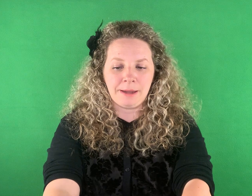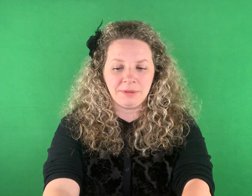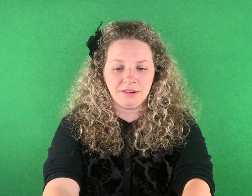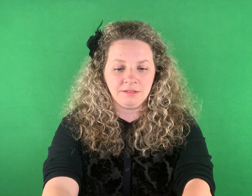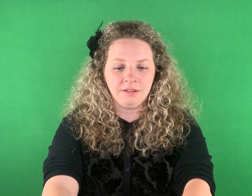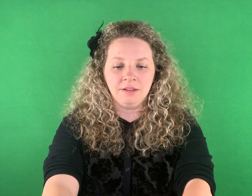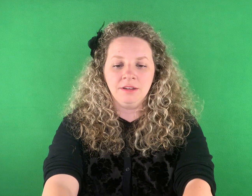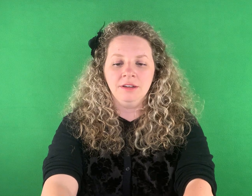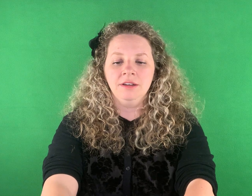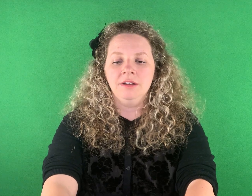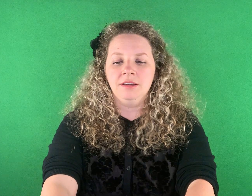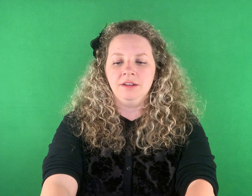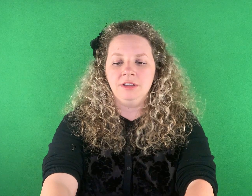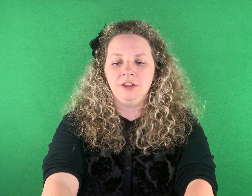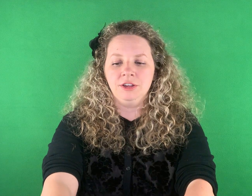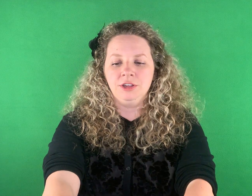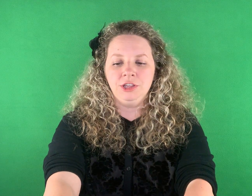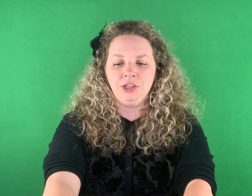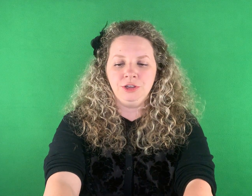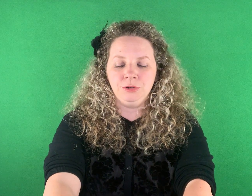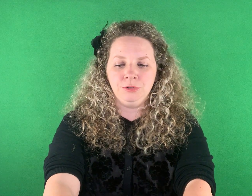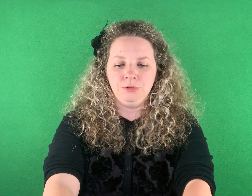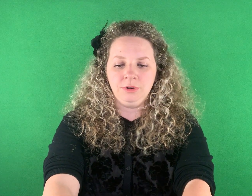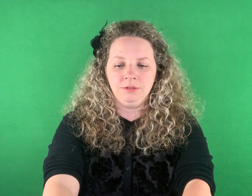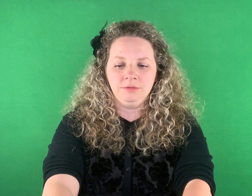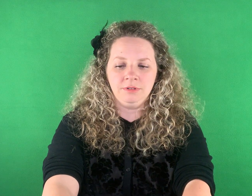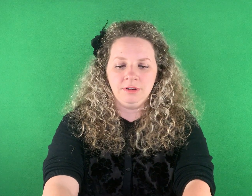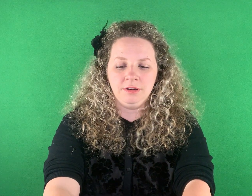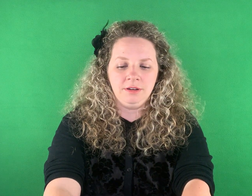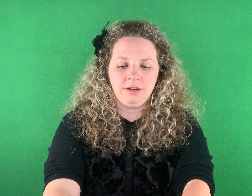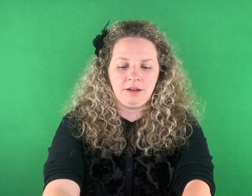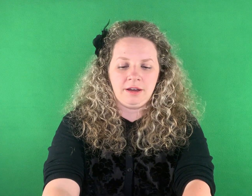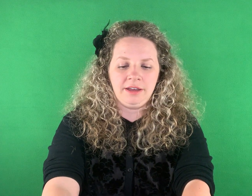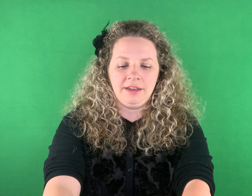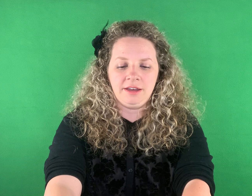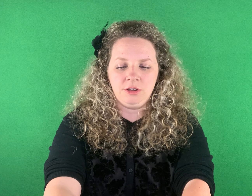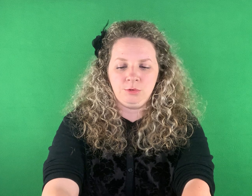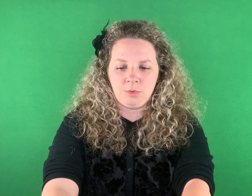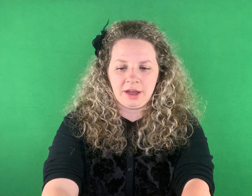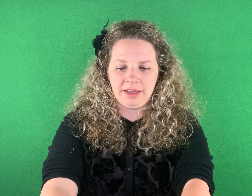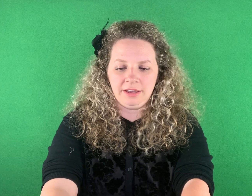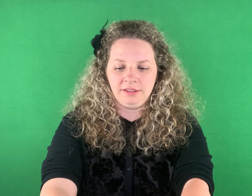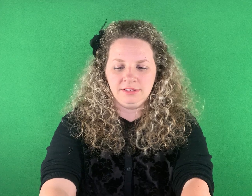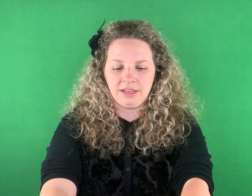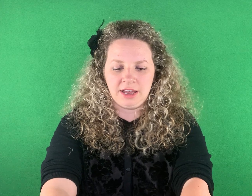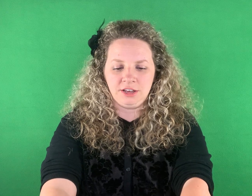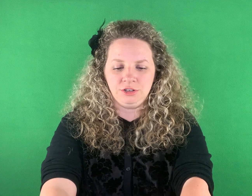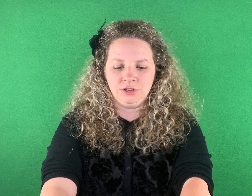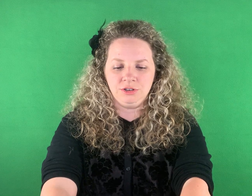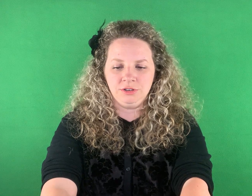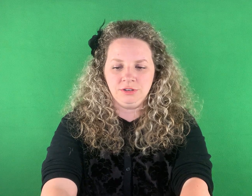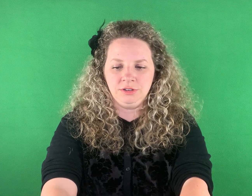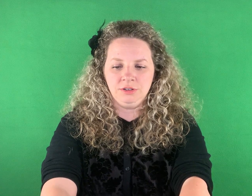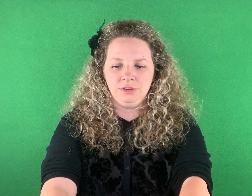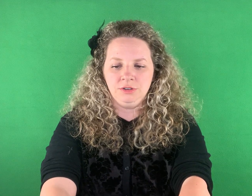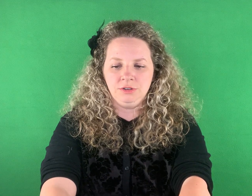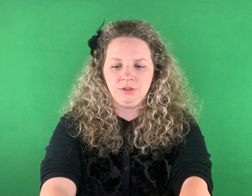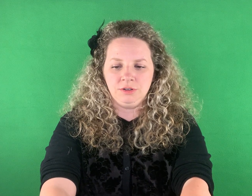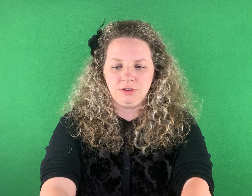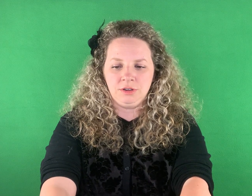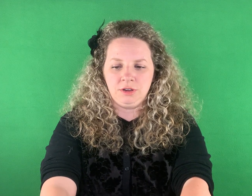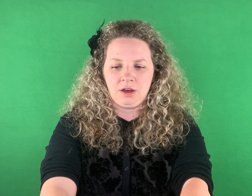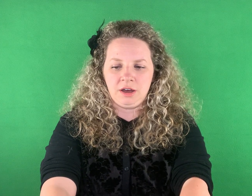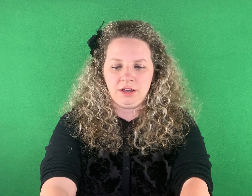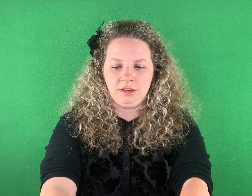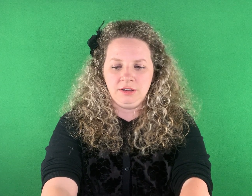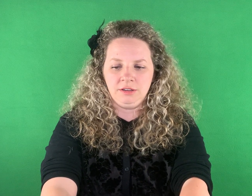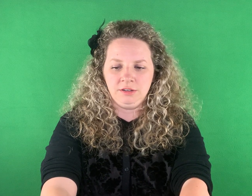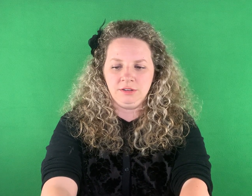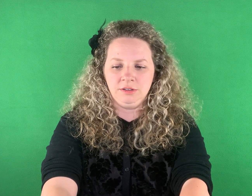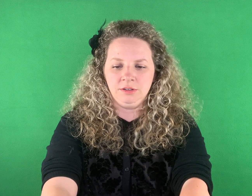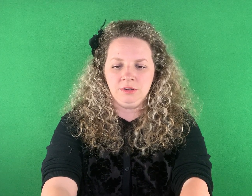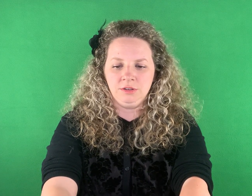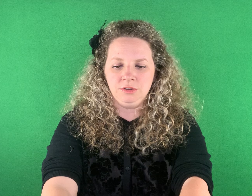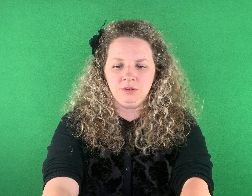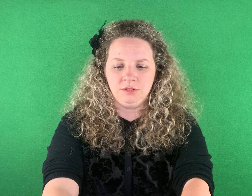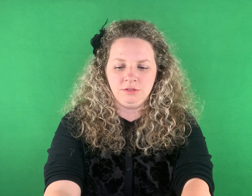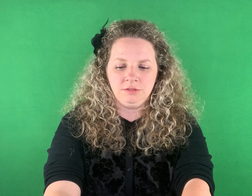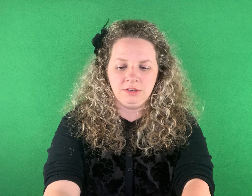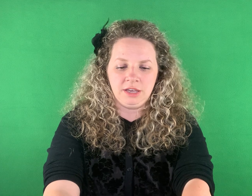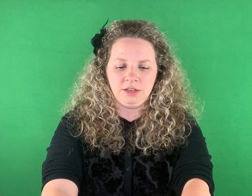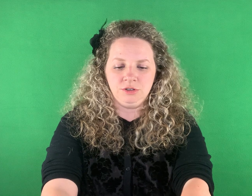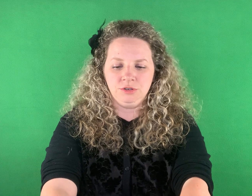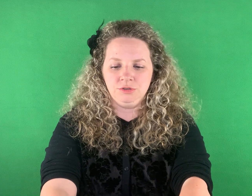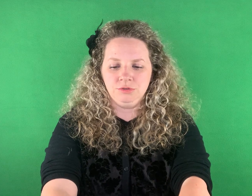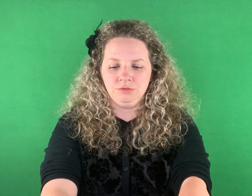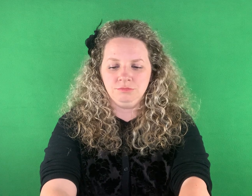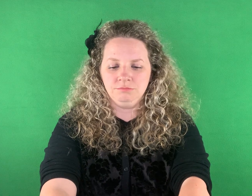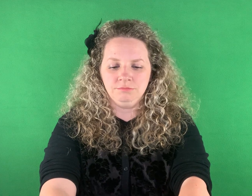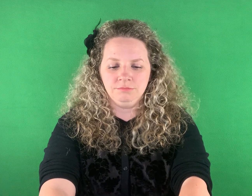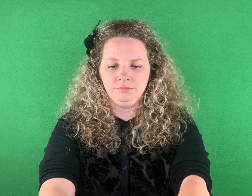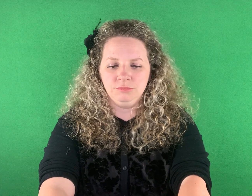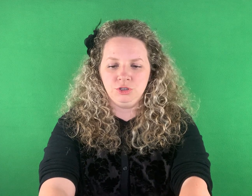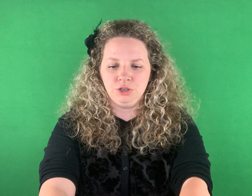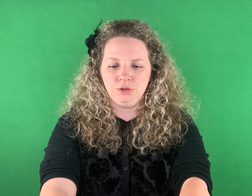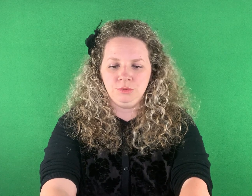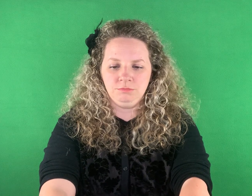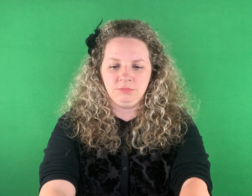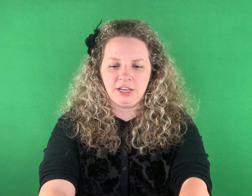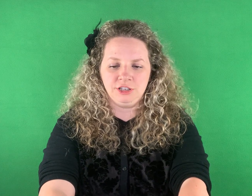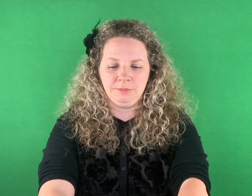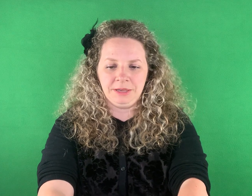YOU (ILY from God to me)